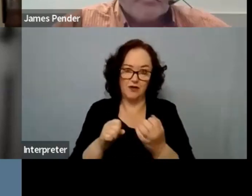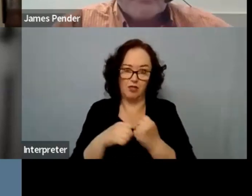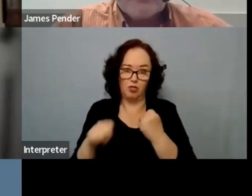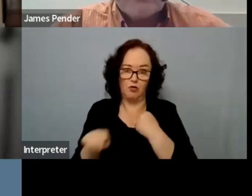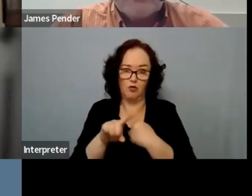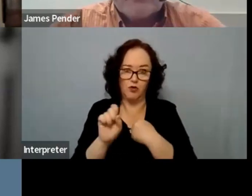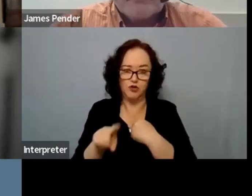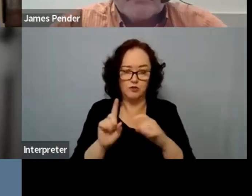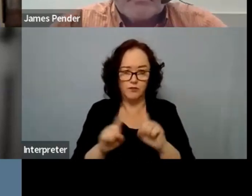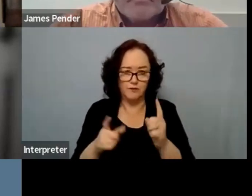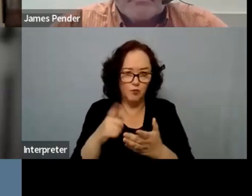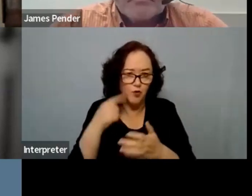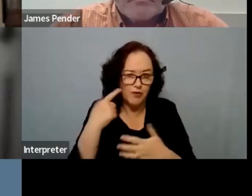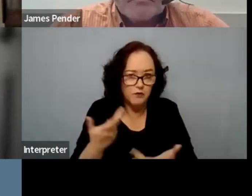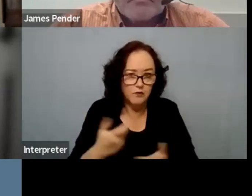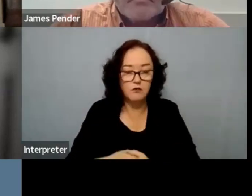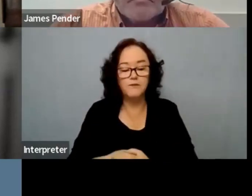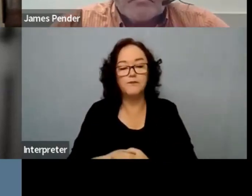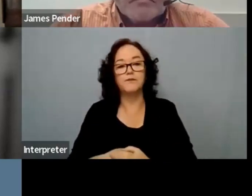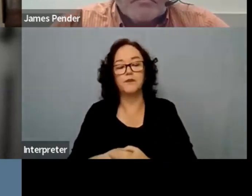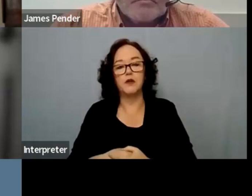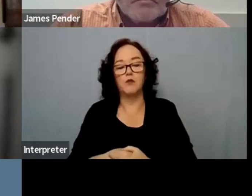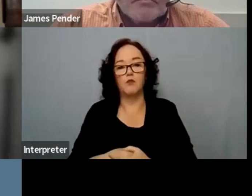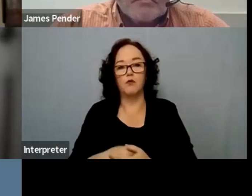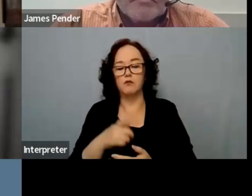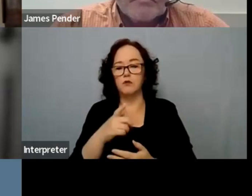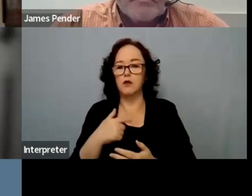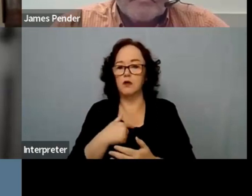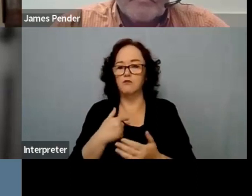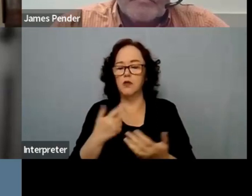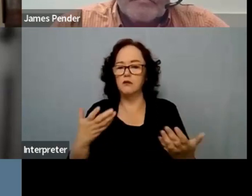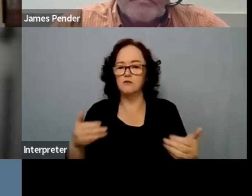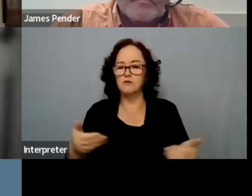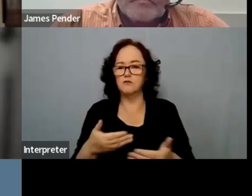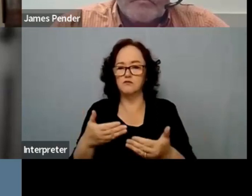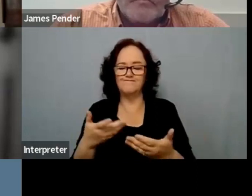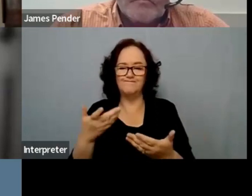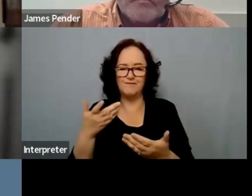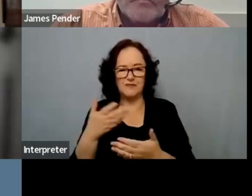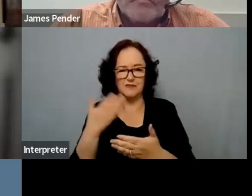Drew Nagele: well, let me try to address the tail end of it at least I mean, when we're talking